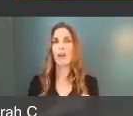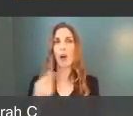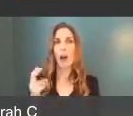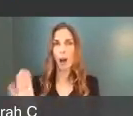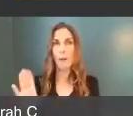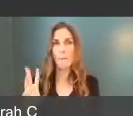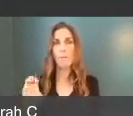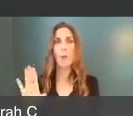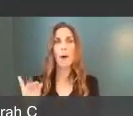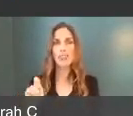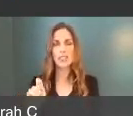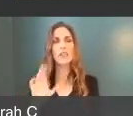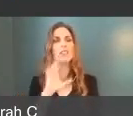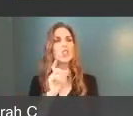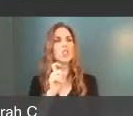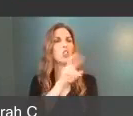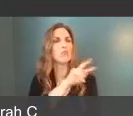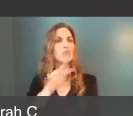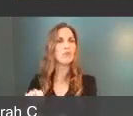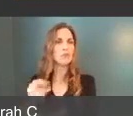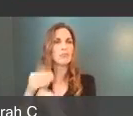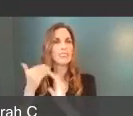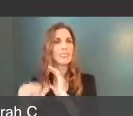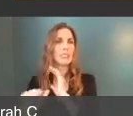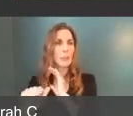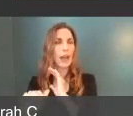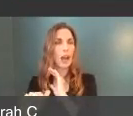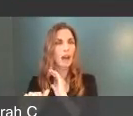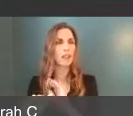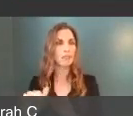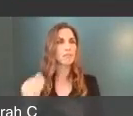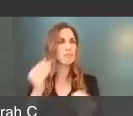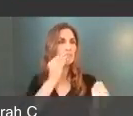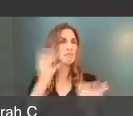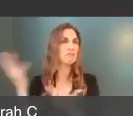would, they should probably just send an email and let us know that they did not receive that email.